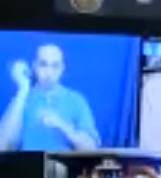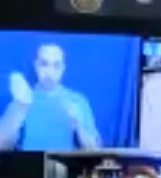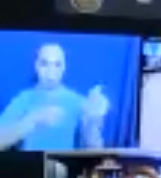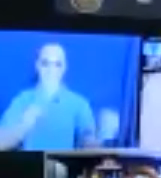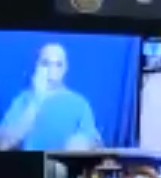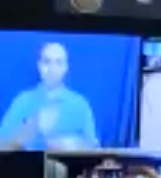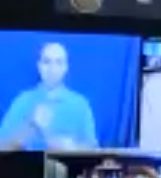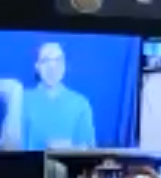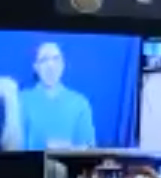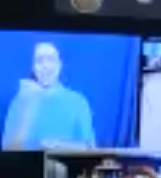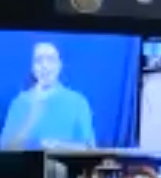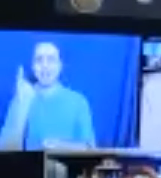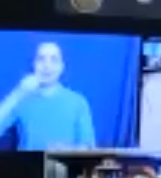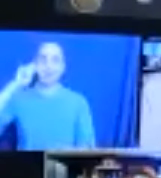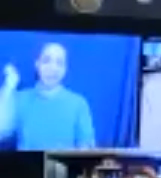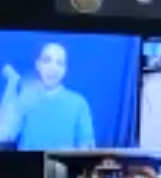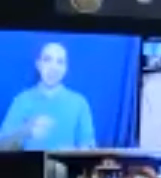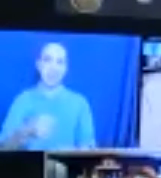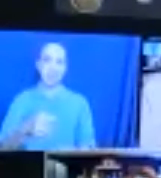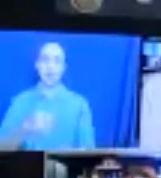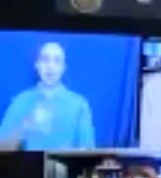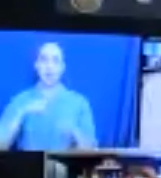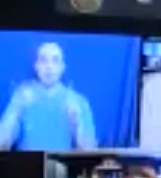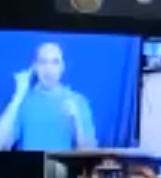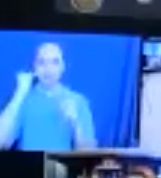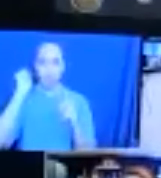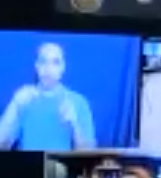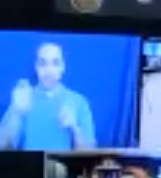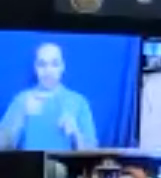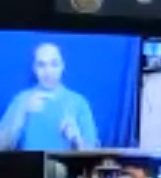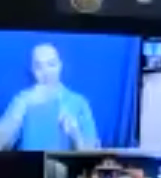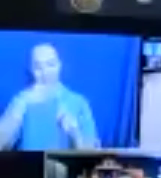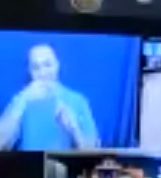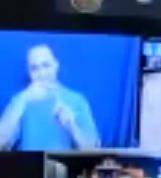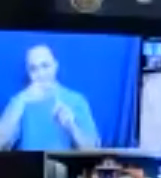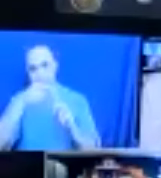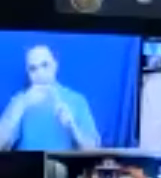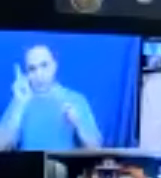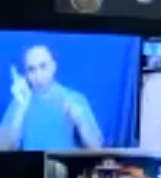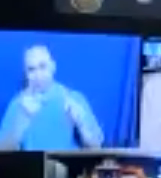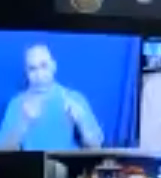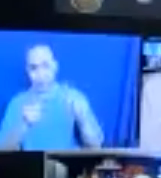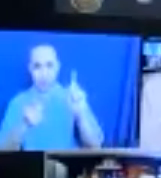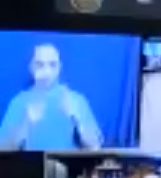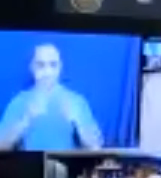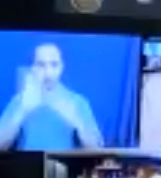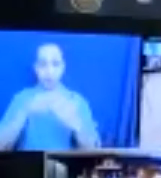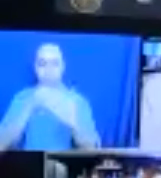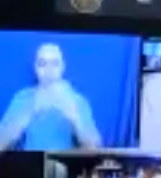IGO SCISSOR, STRIKE -- I GO SCISSOR, STRIKE STRIKE STRIKE.